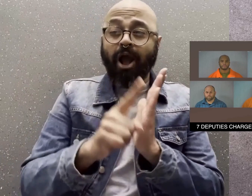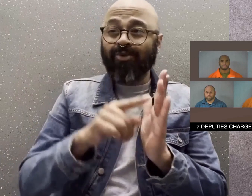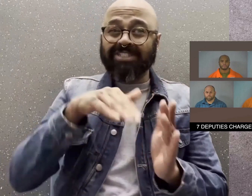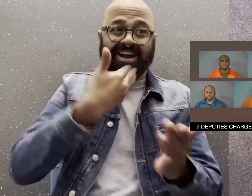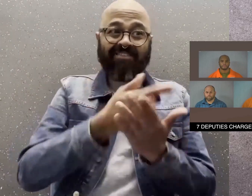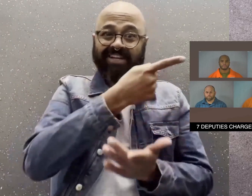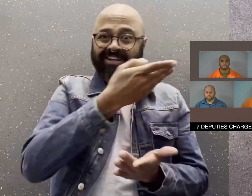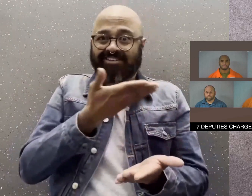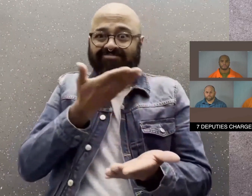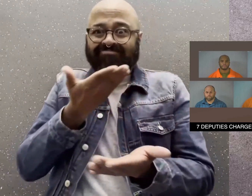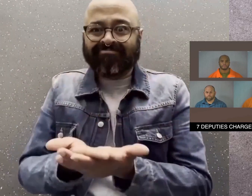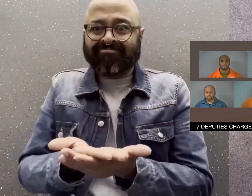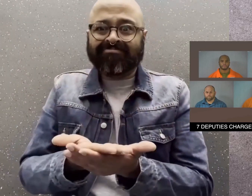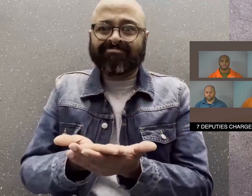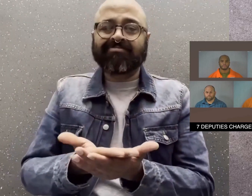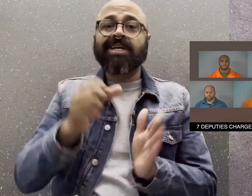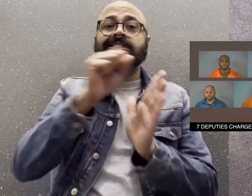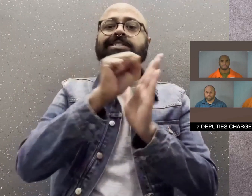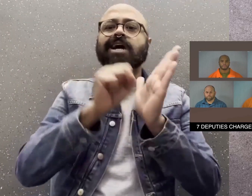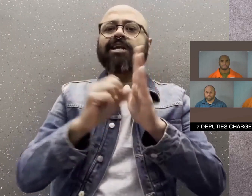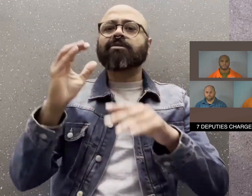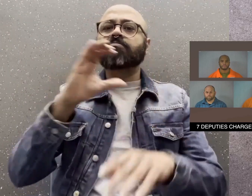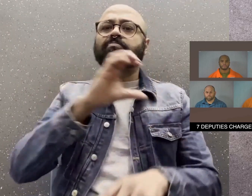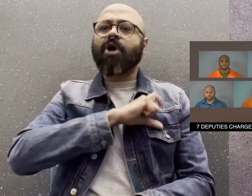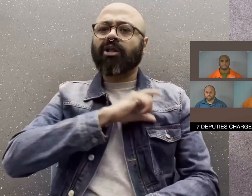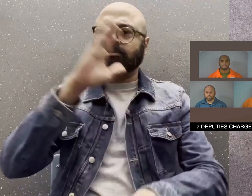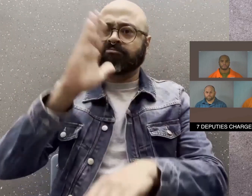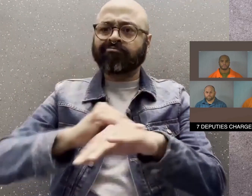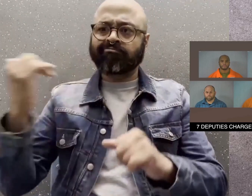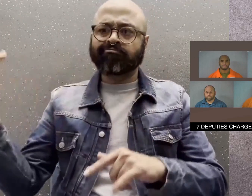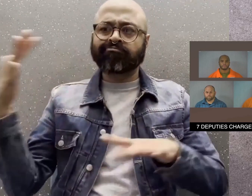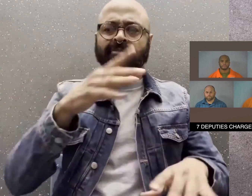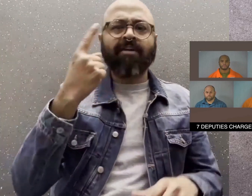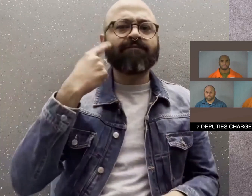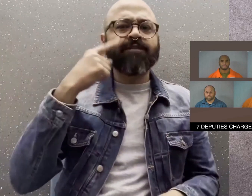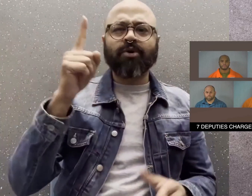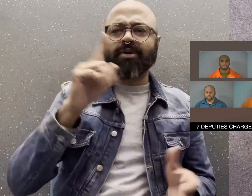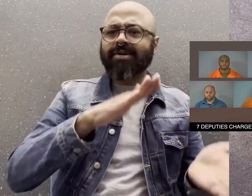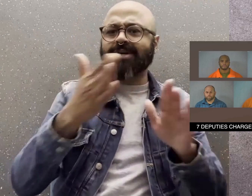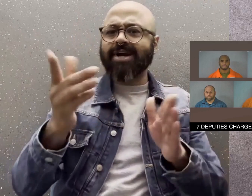A few hours after he arrived state police called for a death investigation.